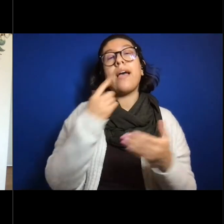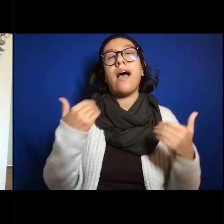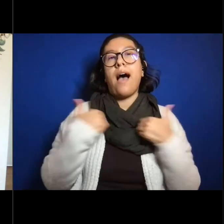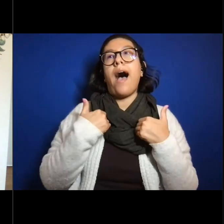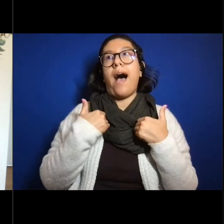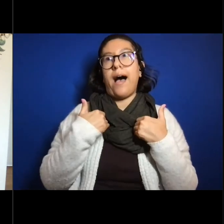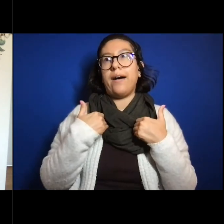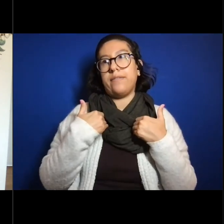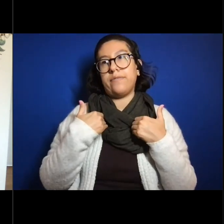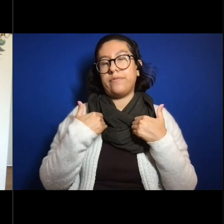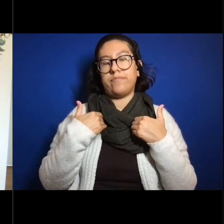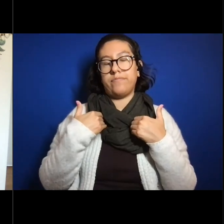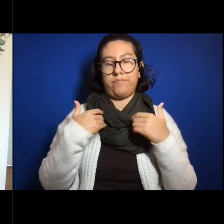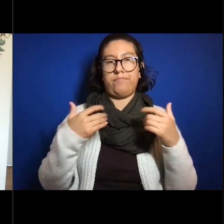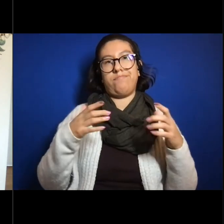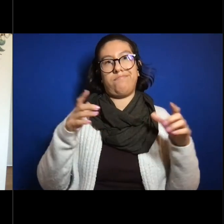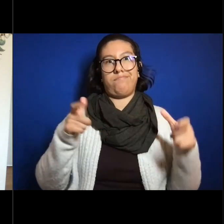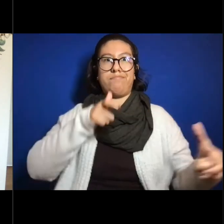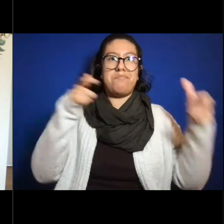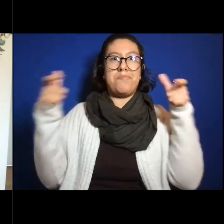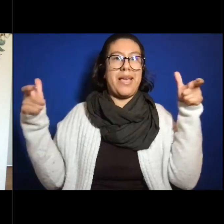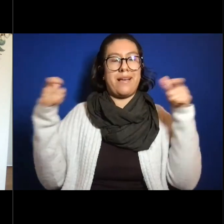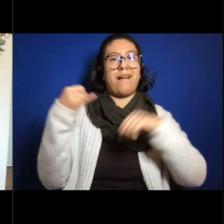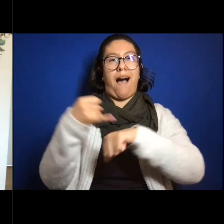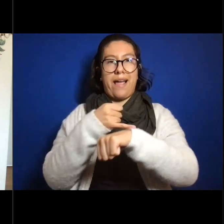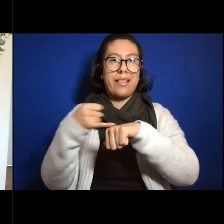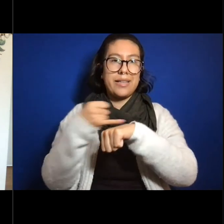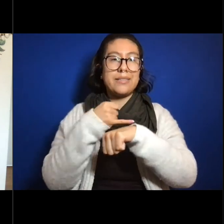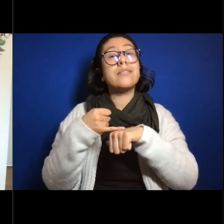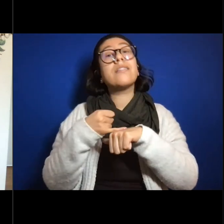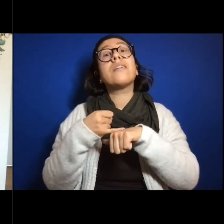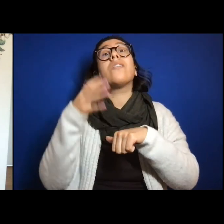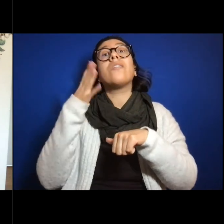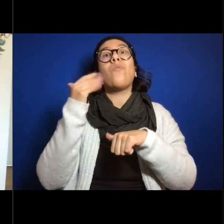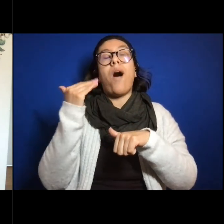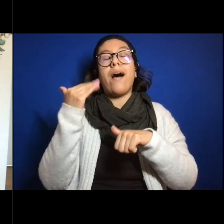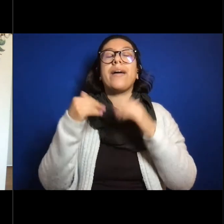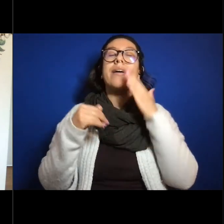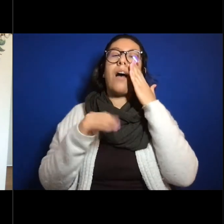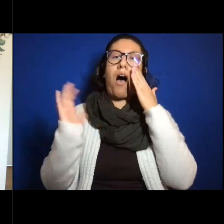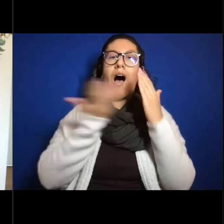So our coastal areas where most of our homes are built are very near shore and flat